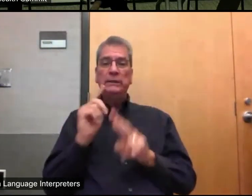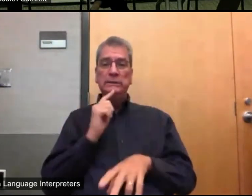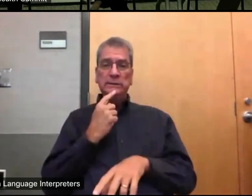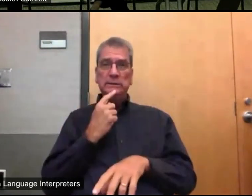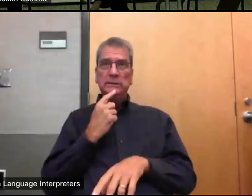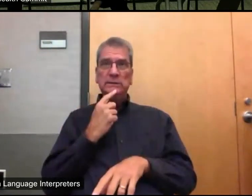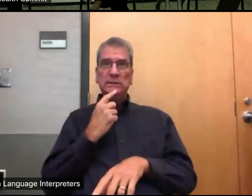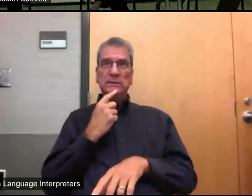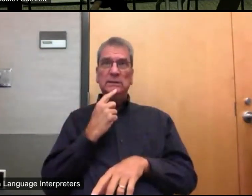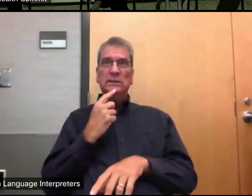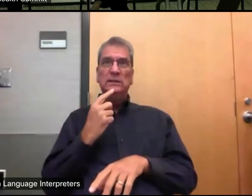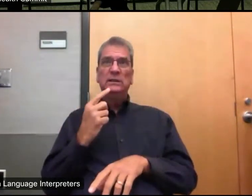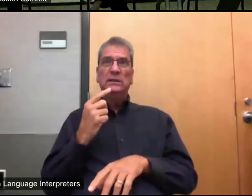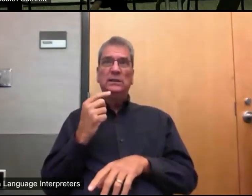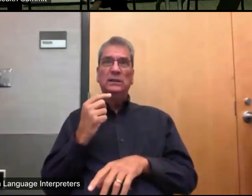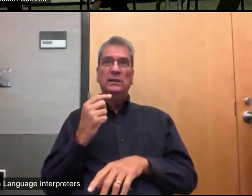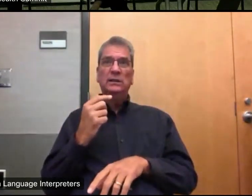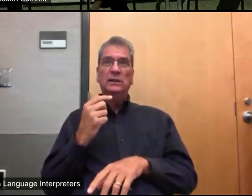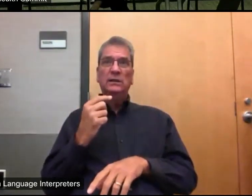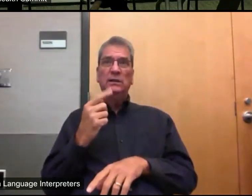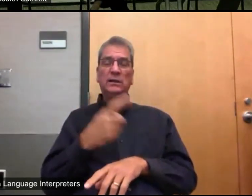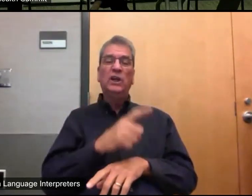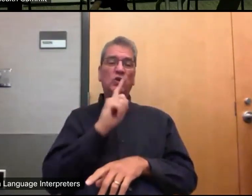be really cool because everything is by default English and Spanish. There are so many different